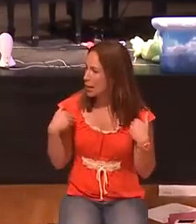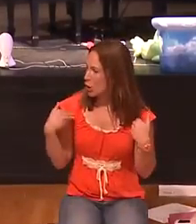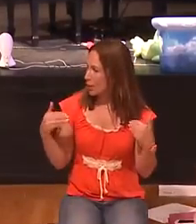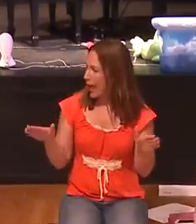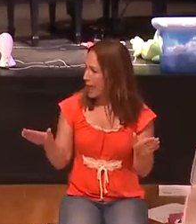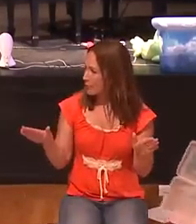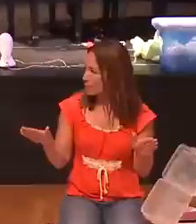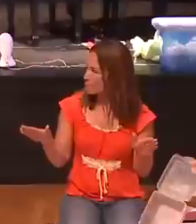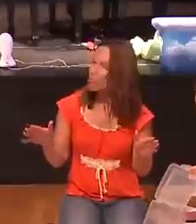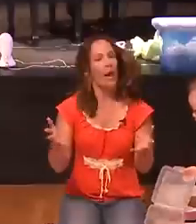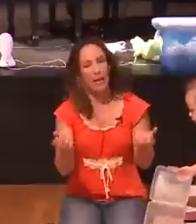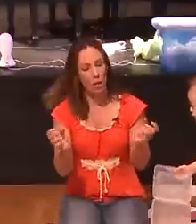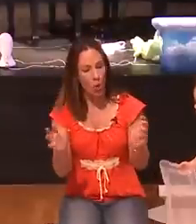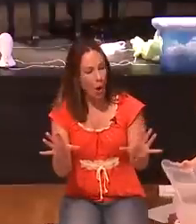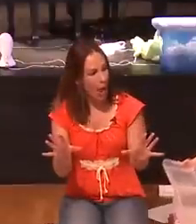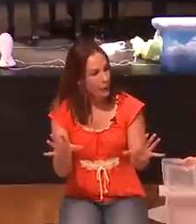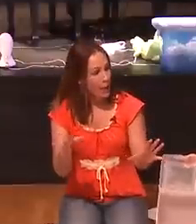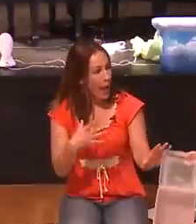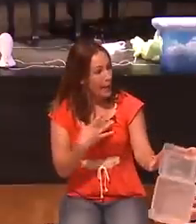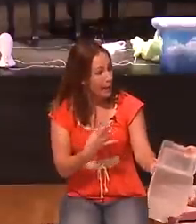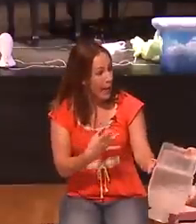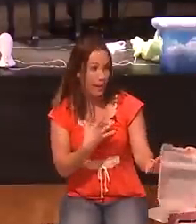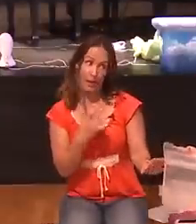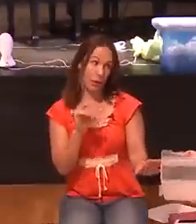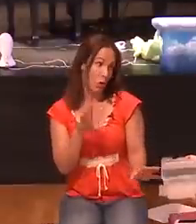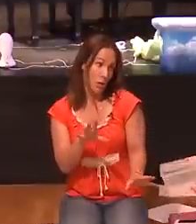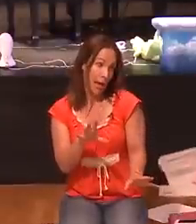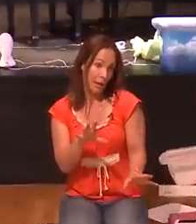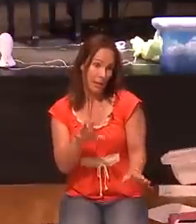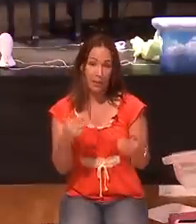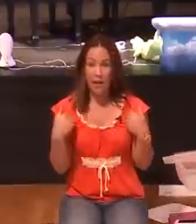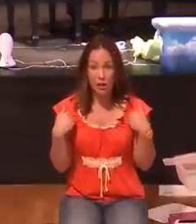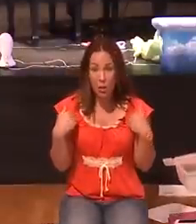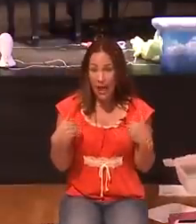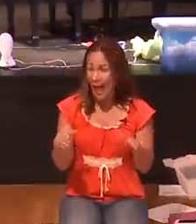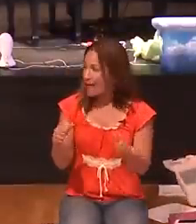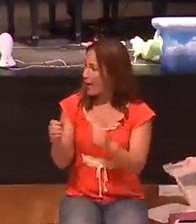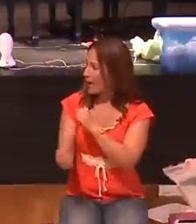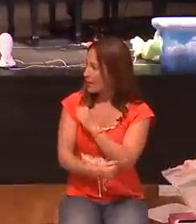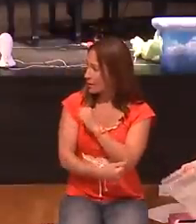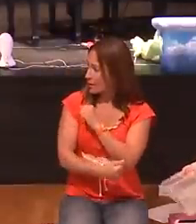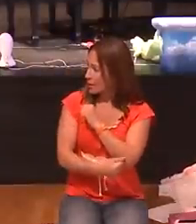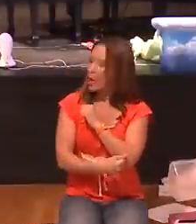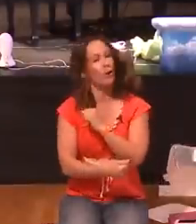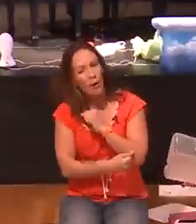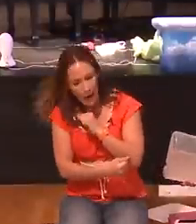I DON'T-HAVE and I DON'T-WANT and I LIKE and I DON'T-LIKE. I don't have a, a CRACKER.